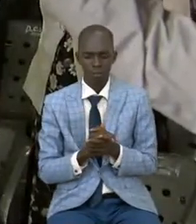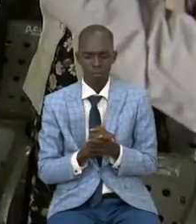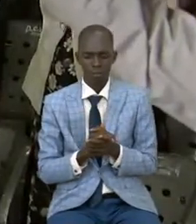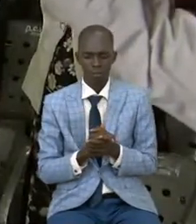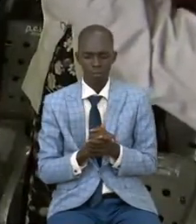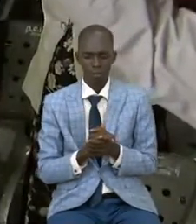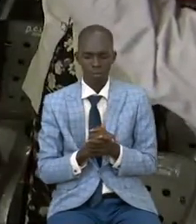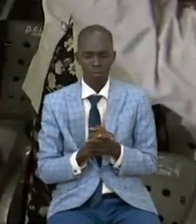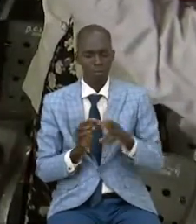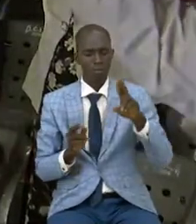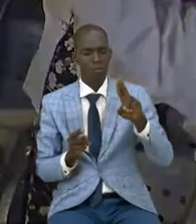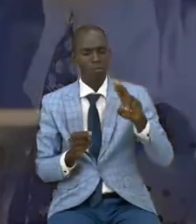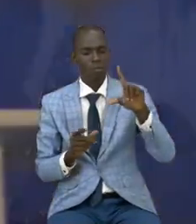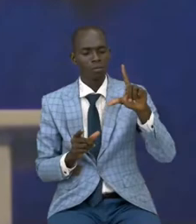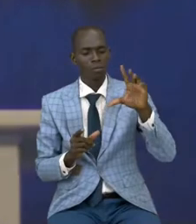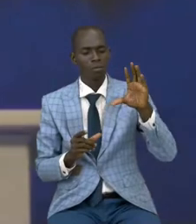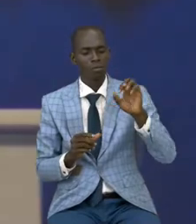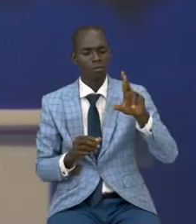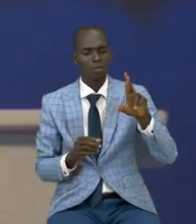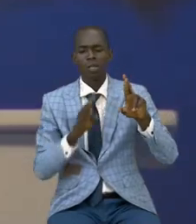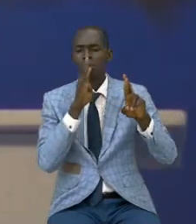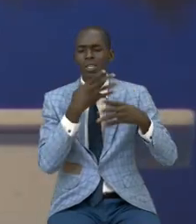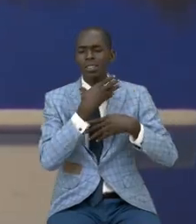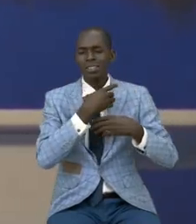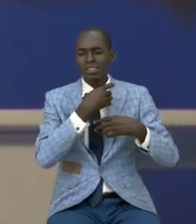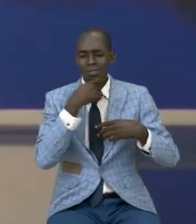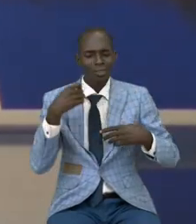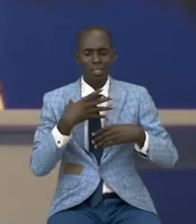also be healed in jesus name